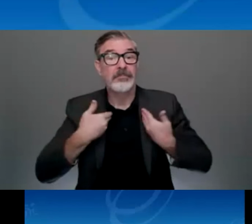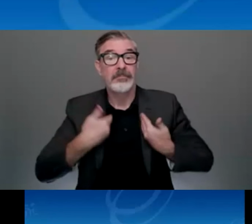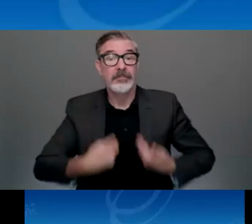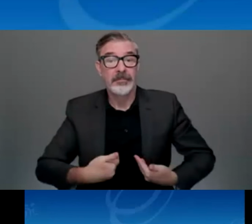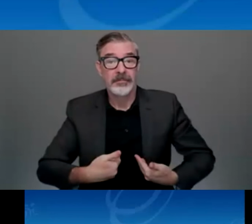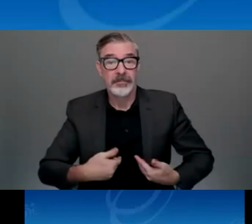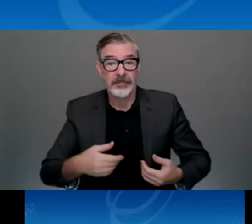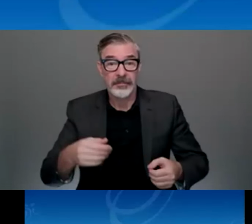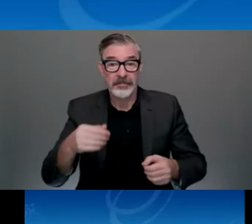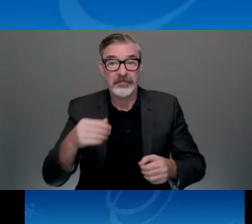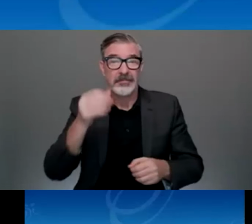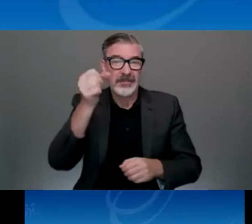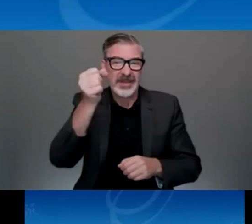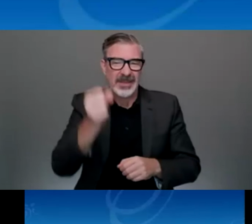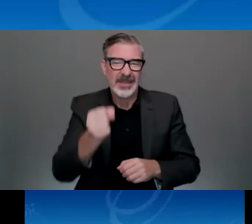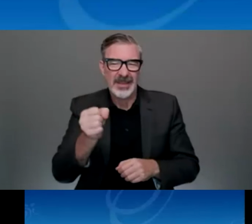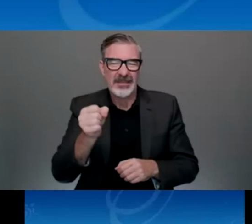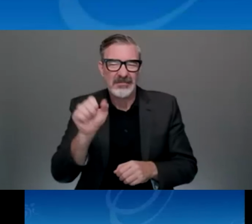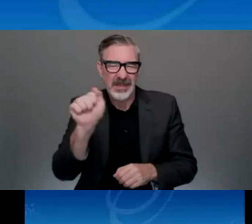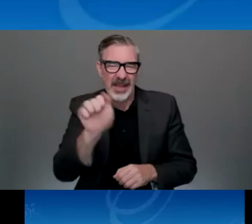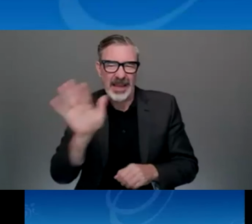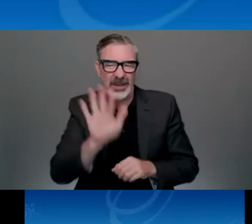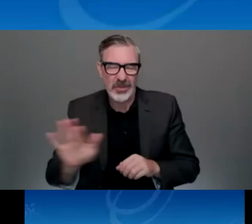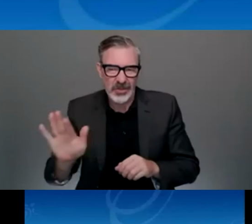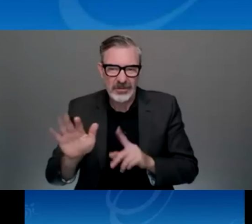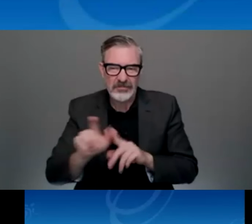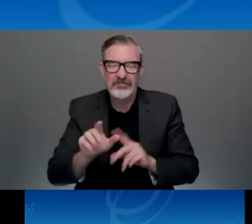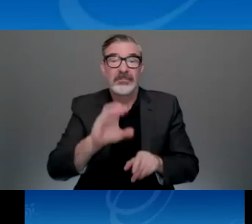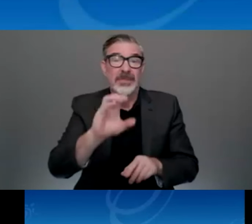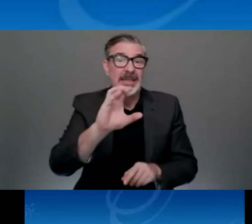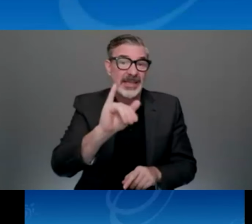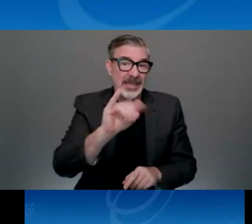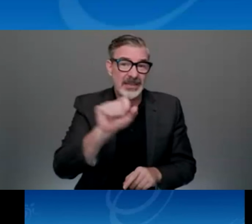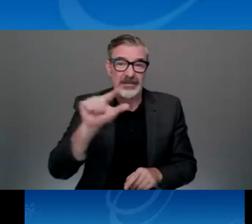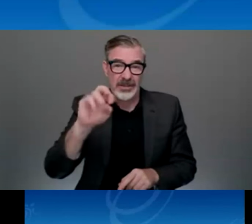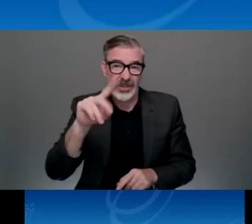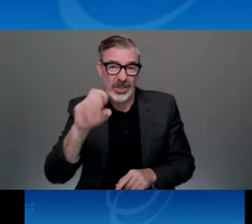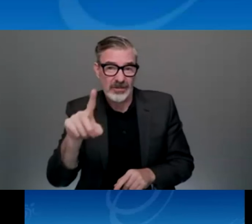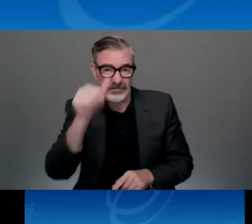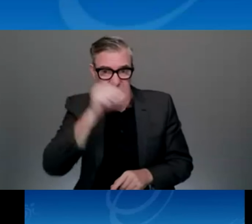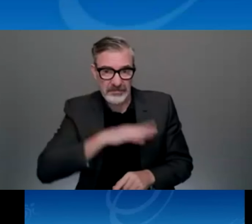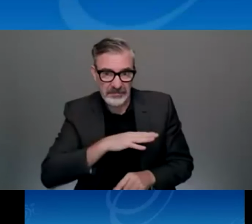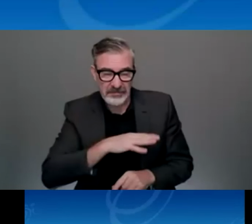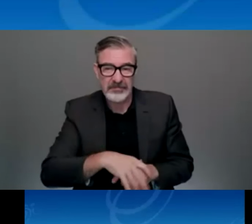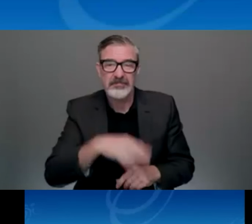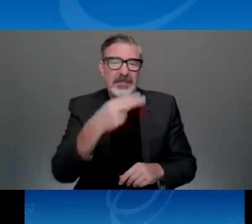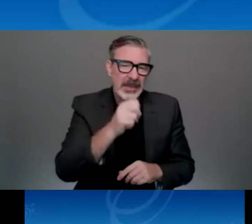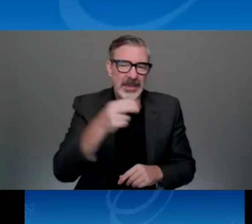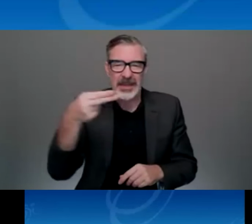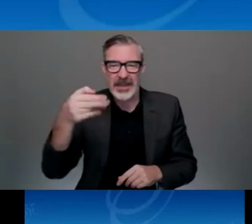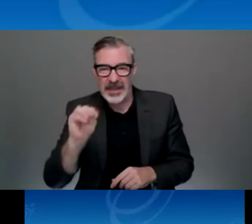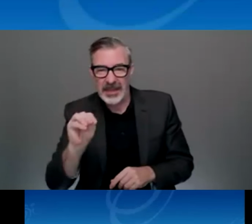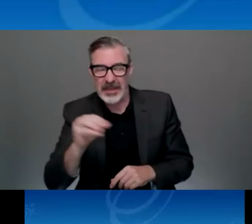South Asian, Indo, Caribbean, cisgendered male, pronouns he / him. So, medium brown skin.